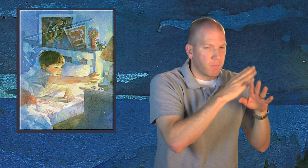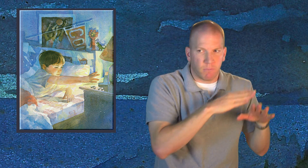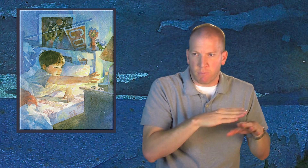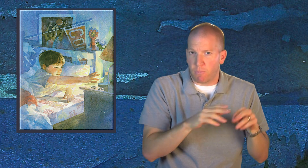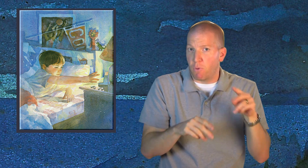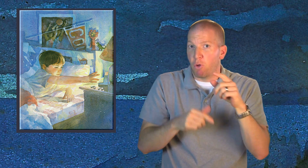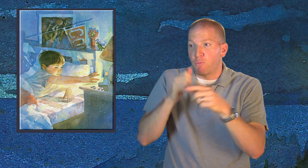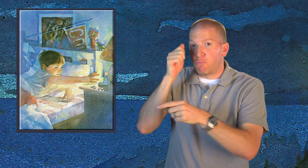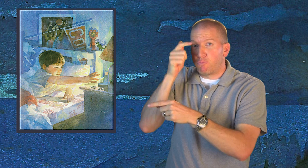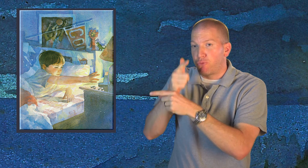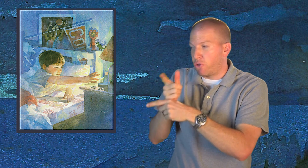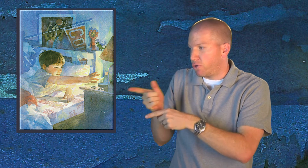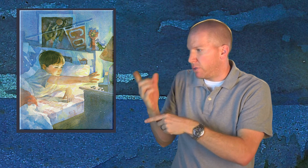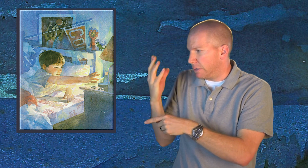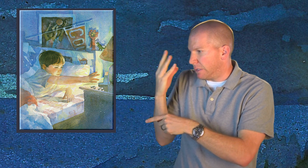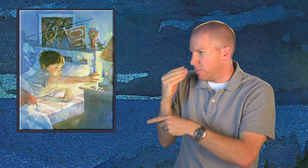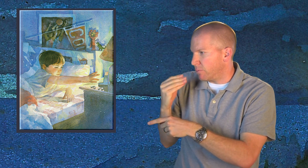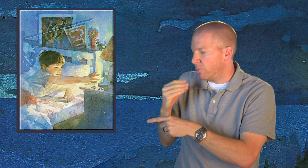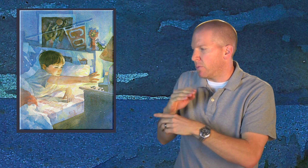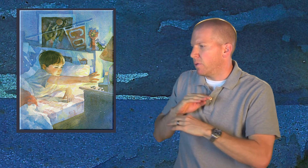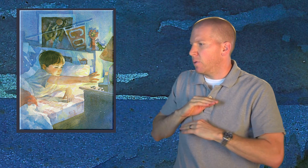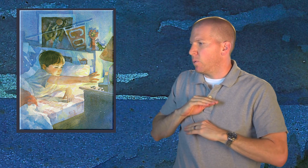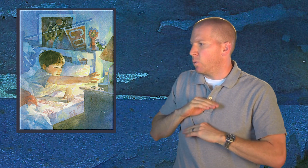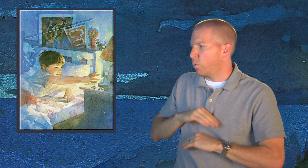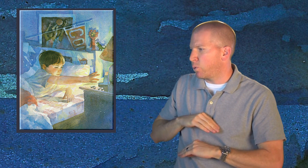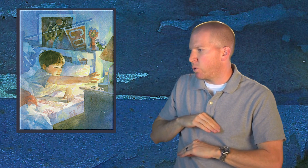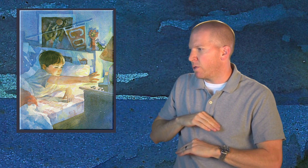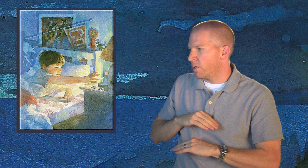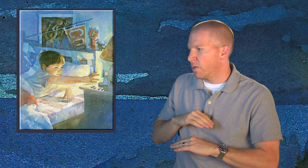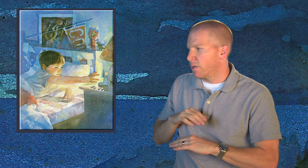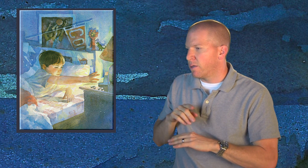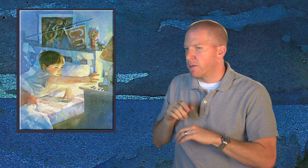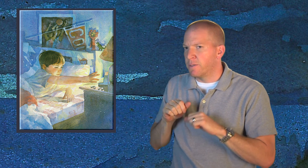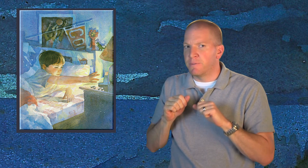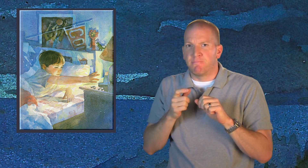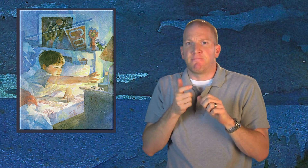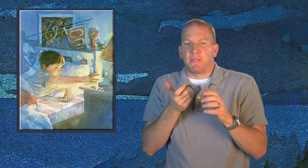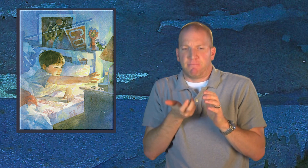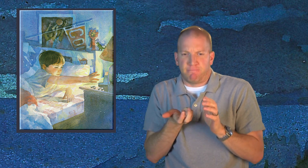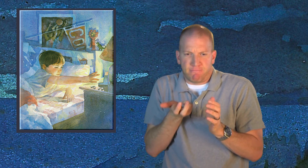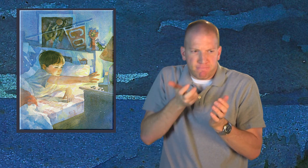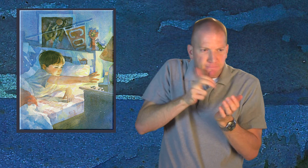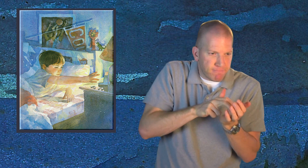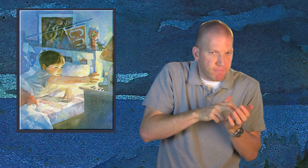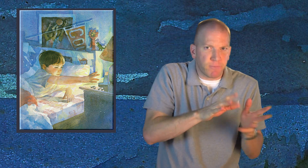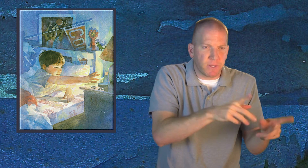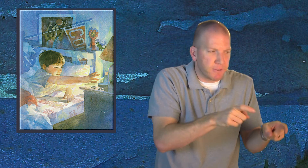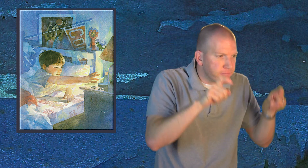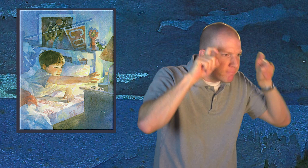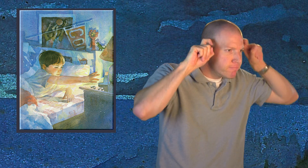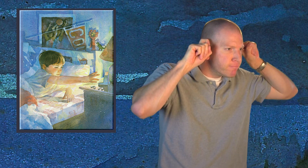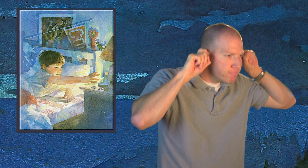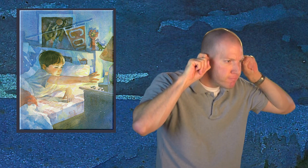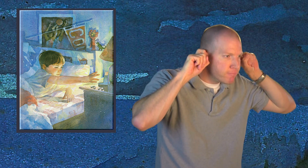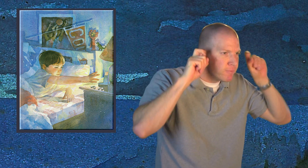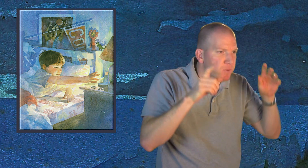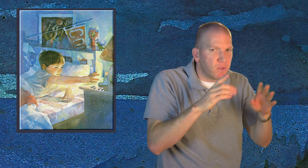My little brother was still asleep. Good! It was dark everywhere. I slid out of bed, put on my hearing aids.